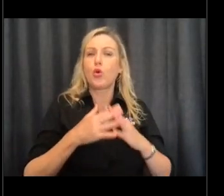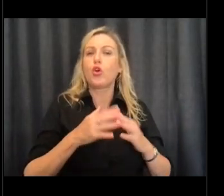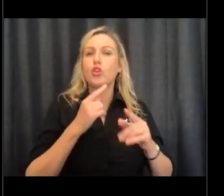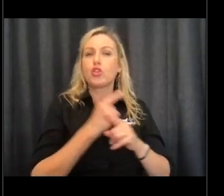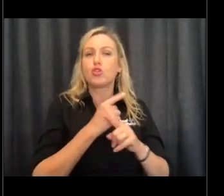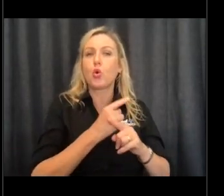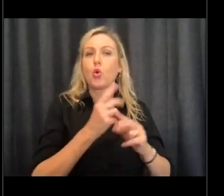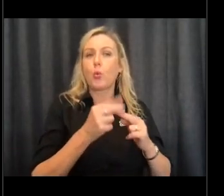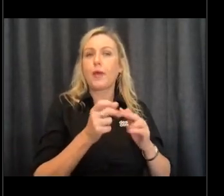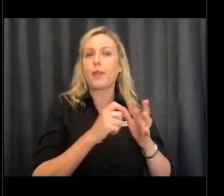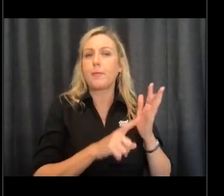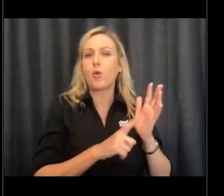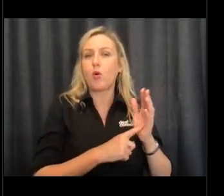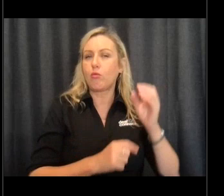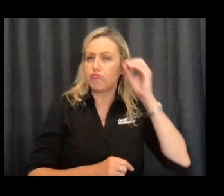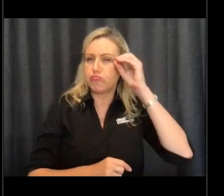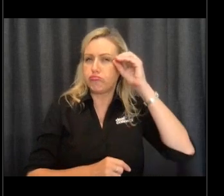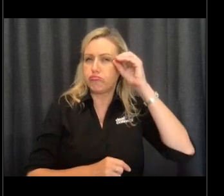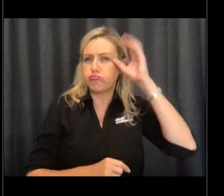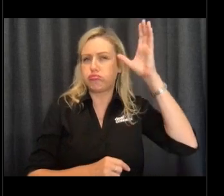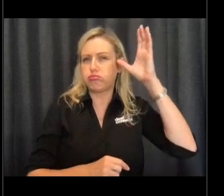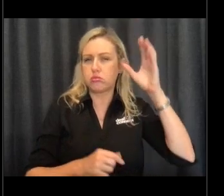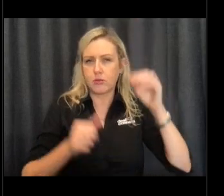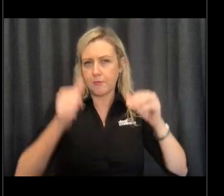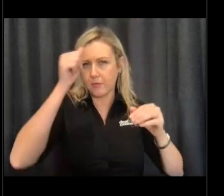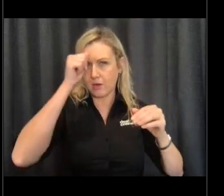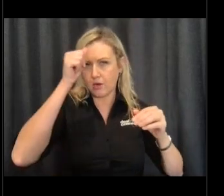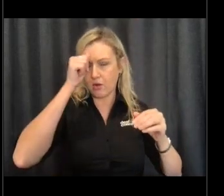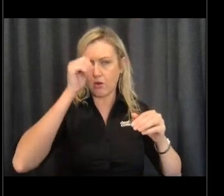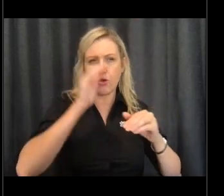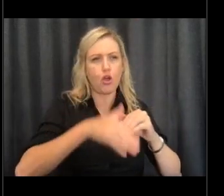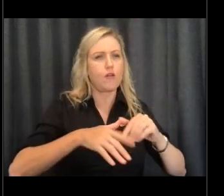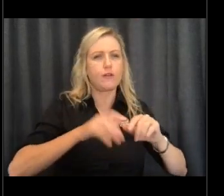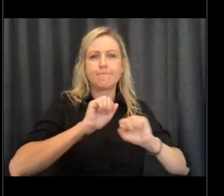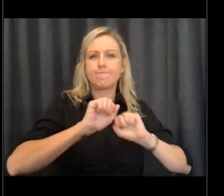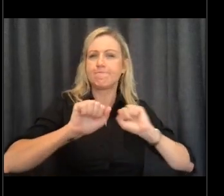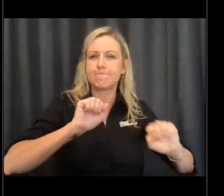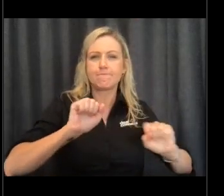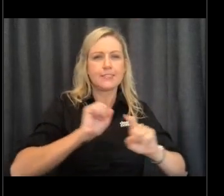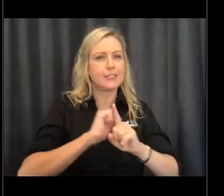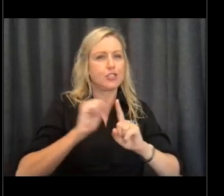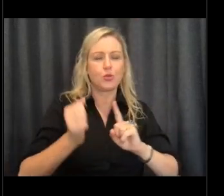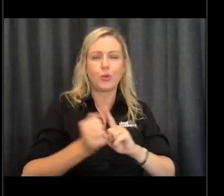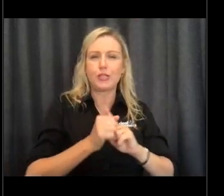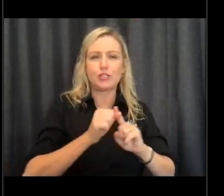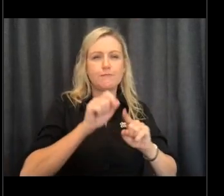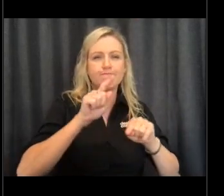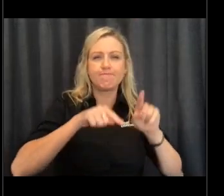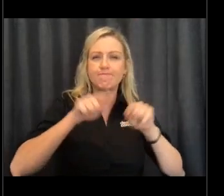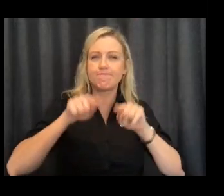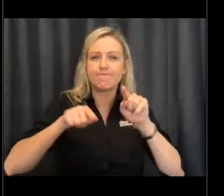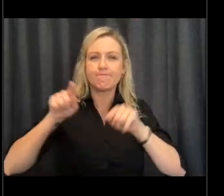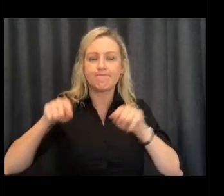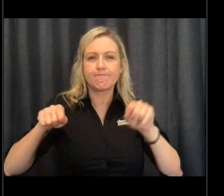a wealth of knowledge and every situation is so different and there might be other avenues that you can explore.